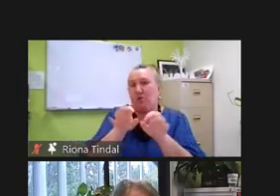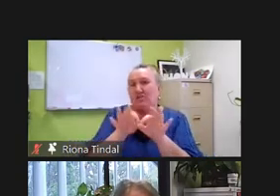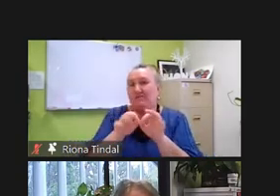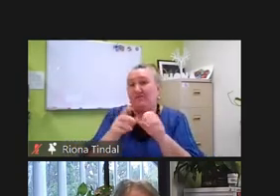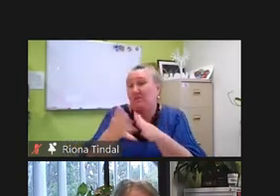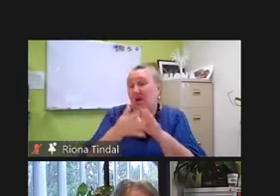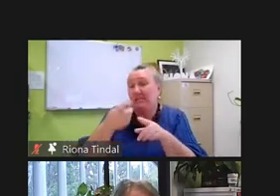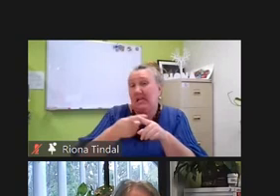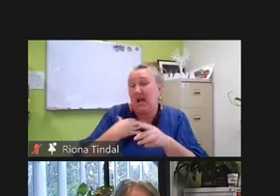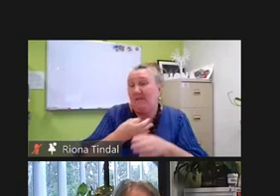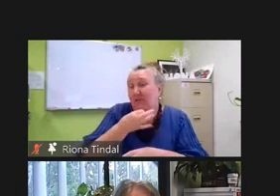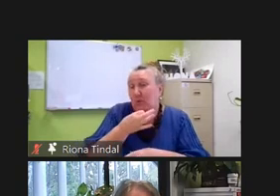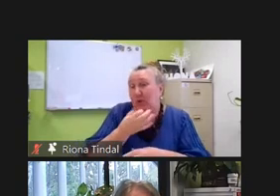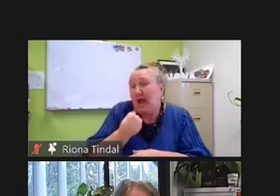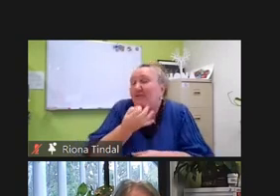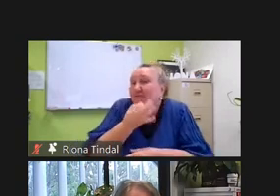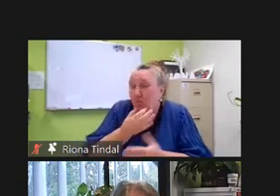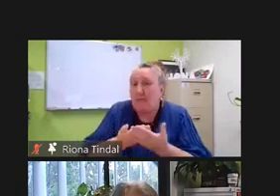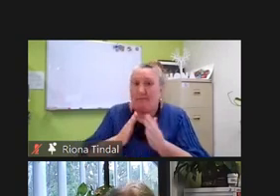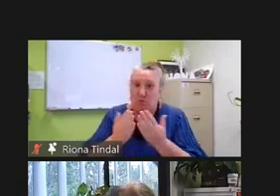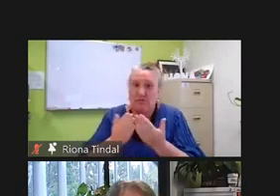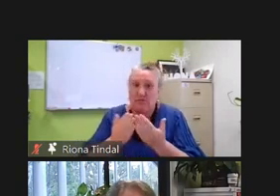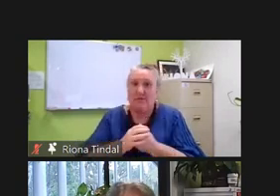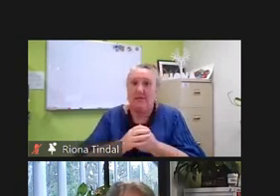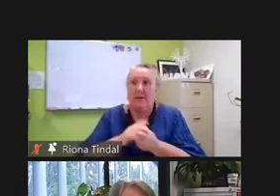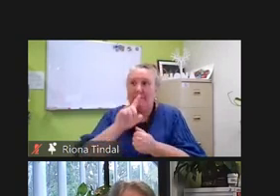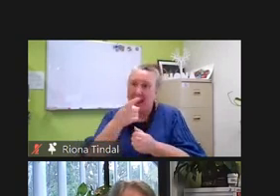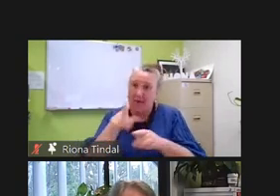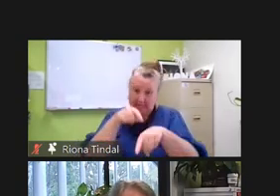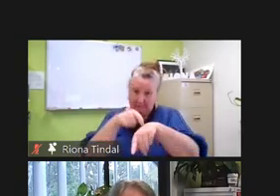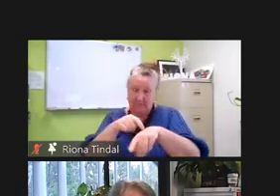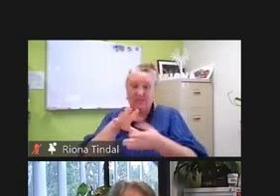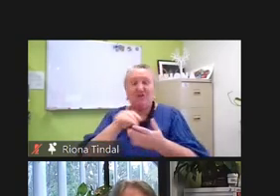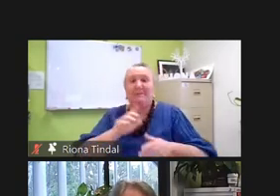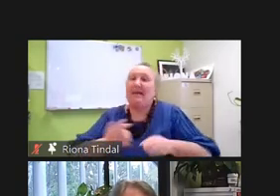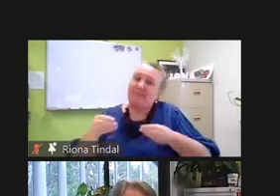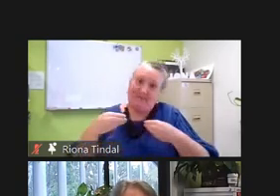most important thing would be to meet the student myself, and yeah, happy to have that conversation